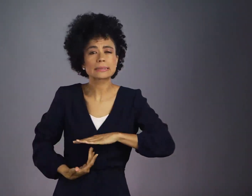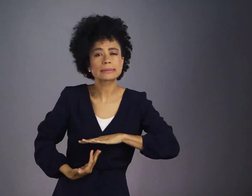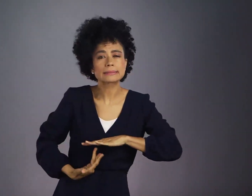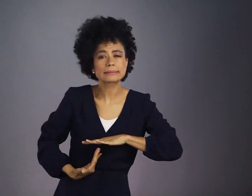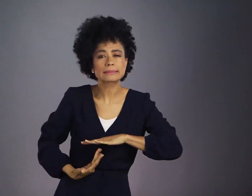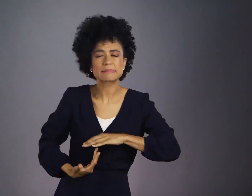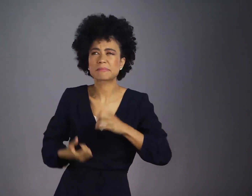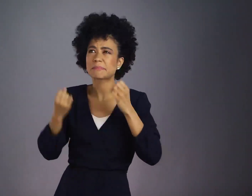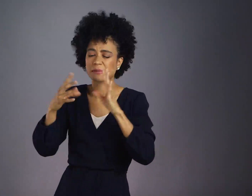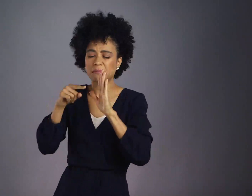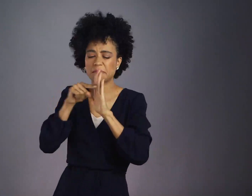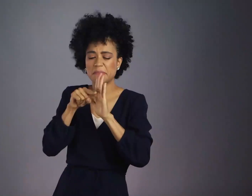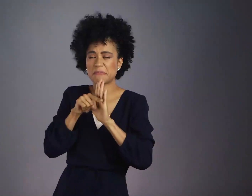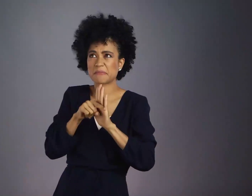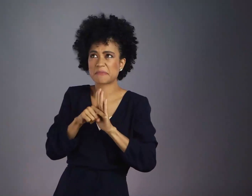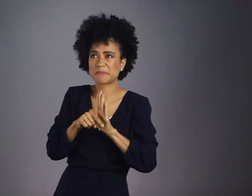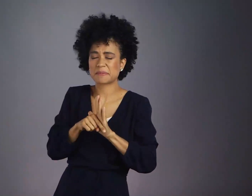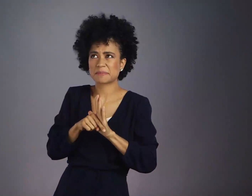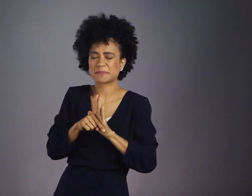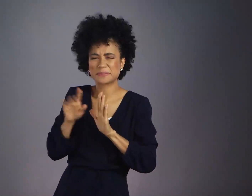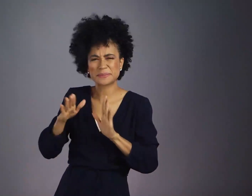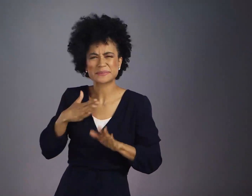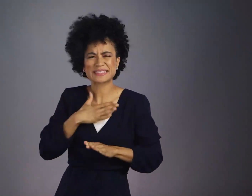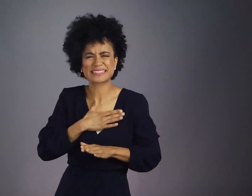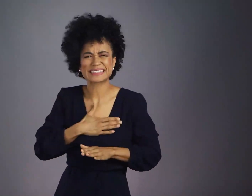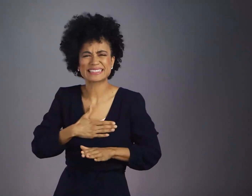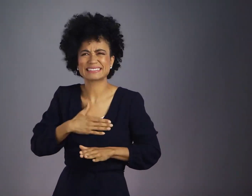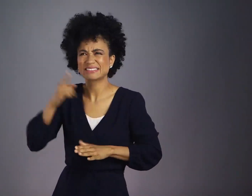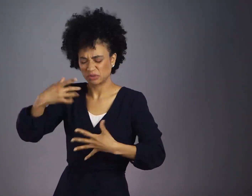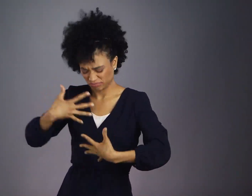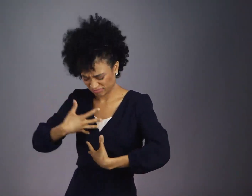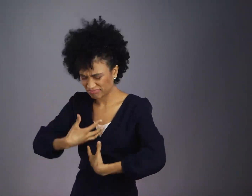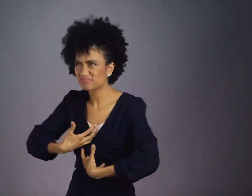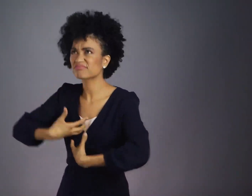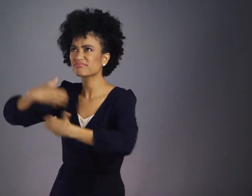which stands in the way of my usefulness to you and my fellows.